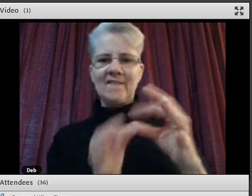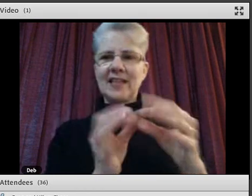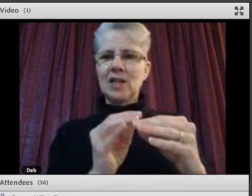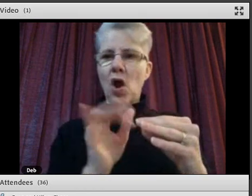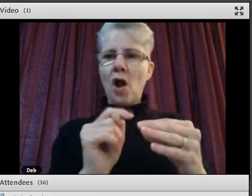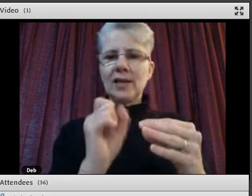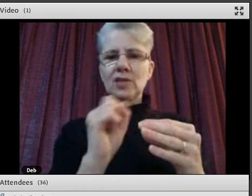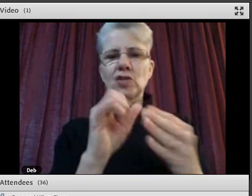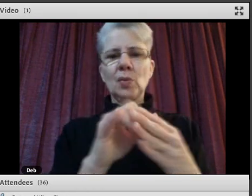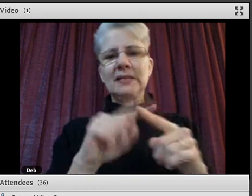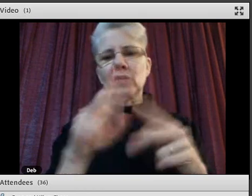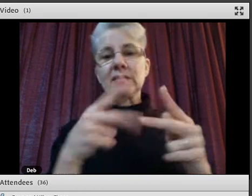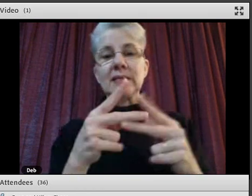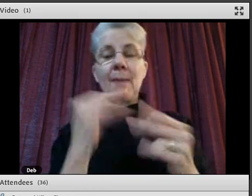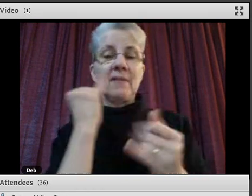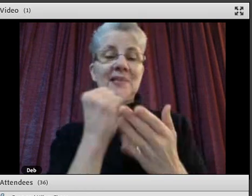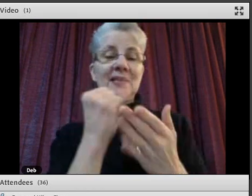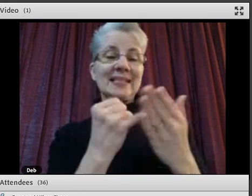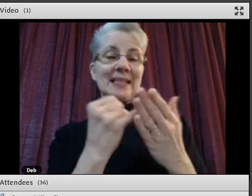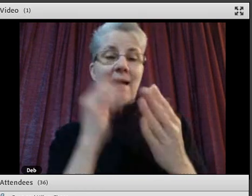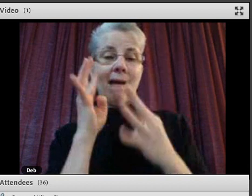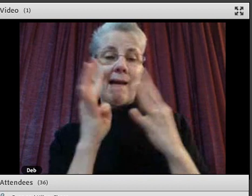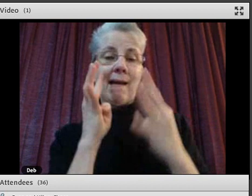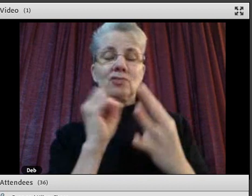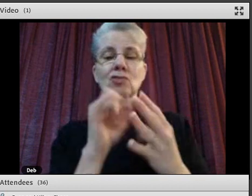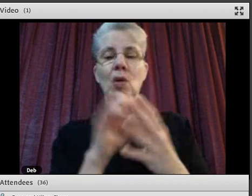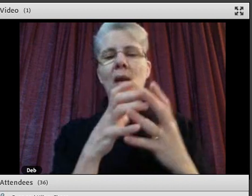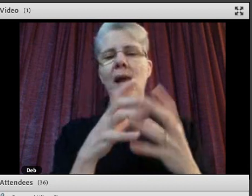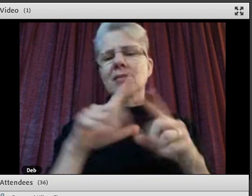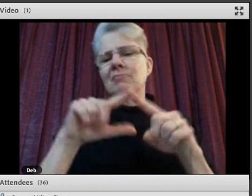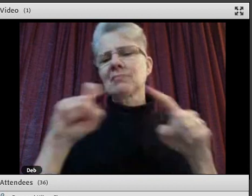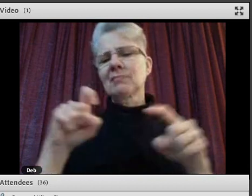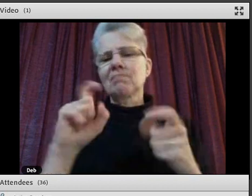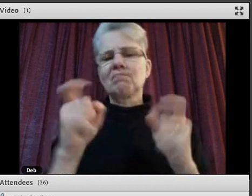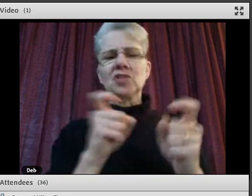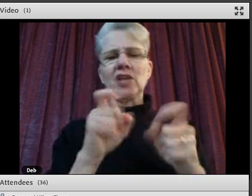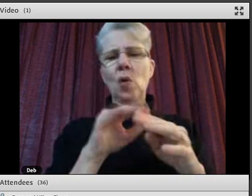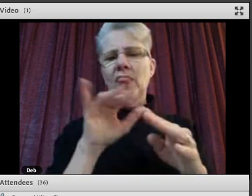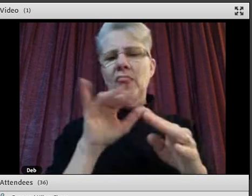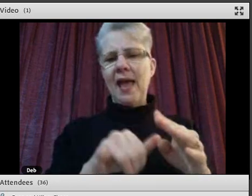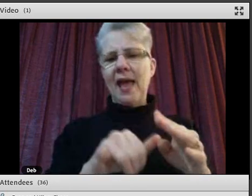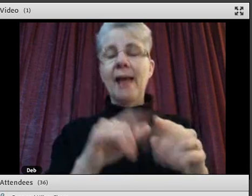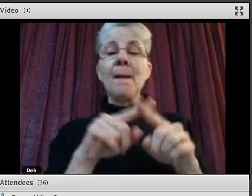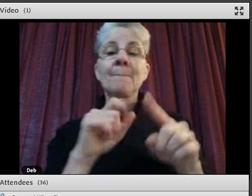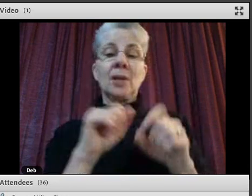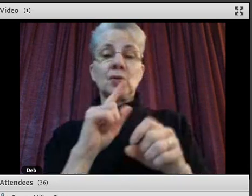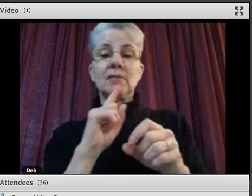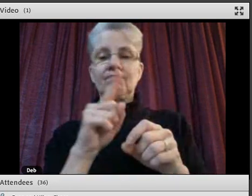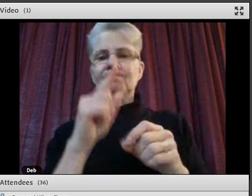and fasten that onto it, so a different type of design. So, lots of variations on this one.